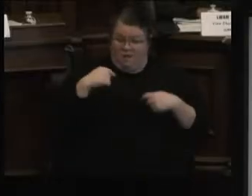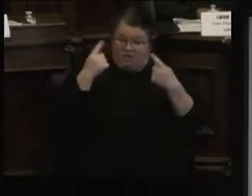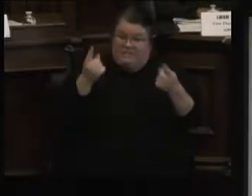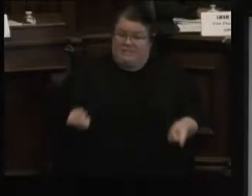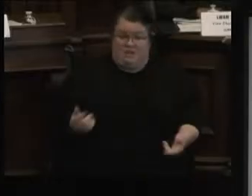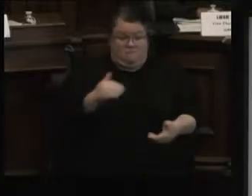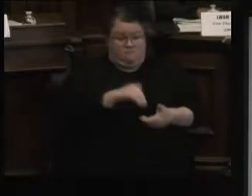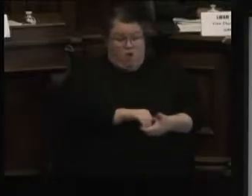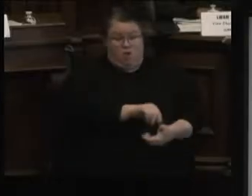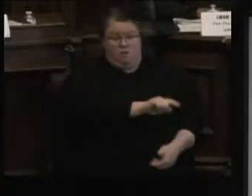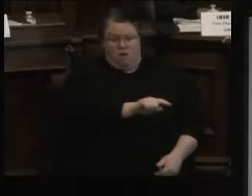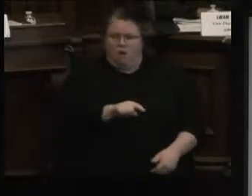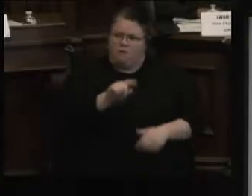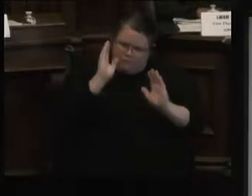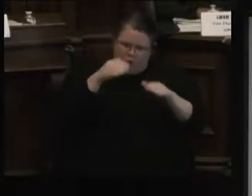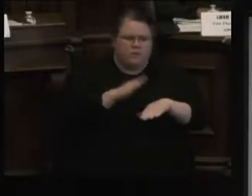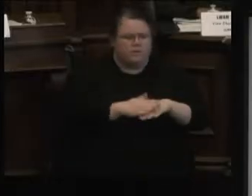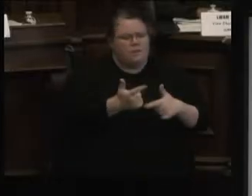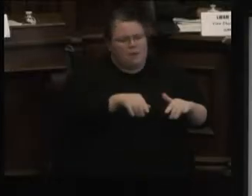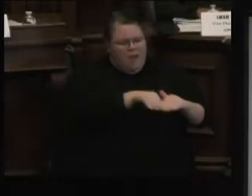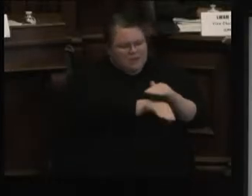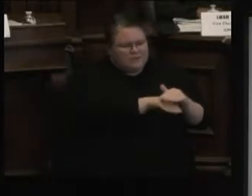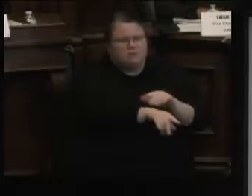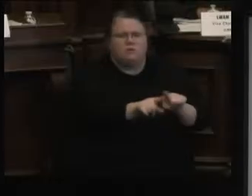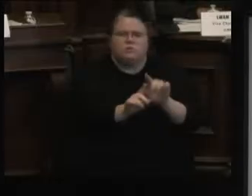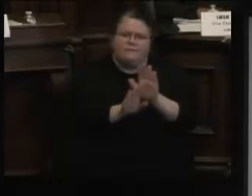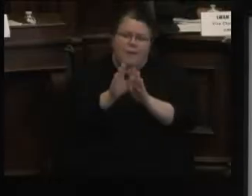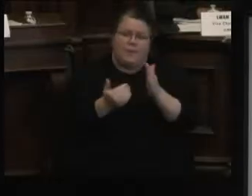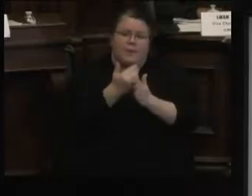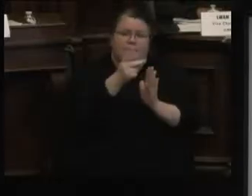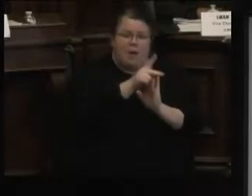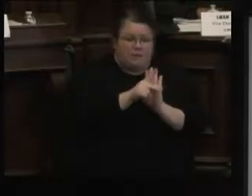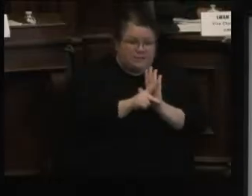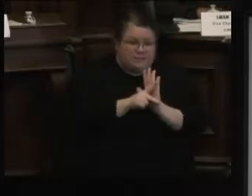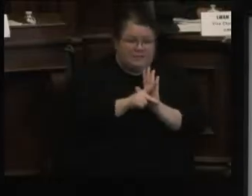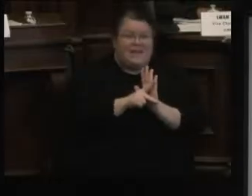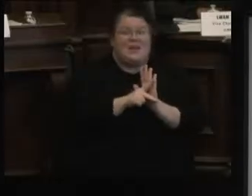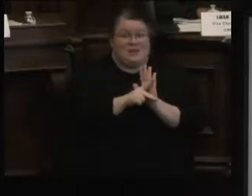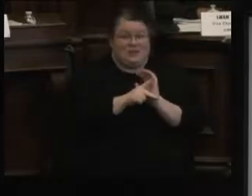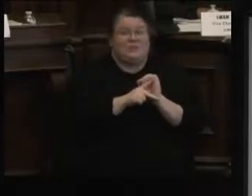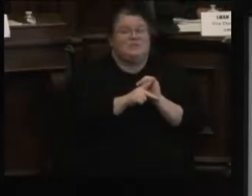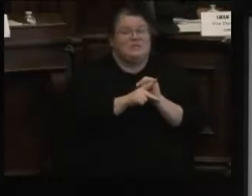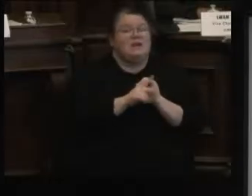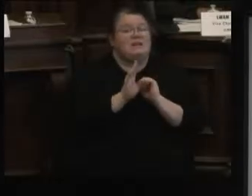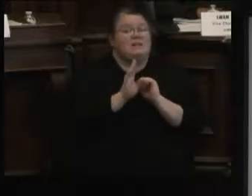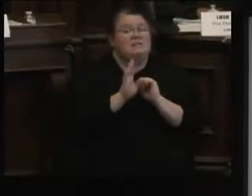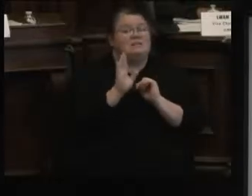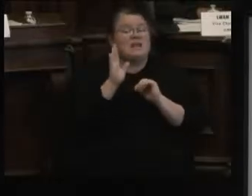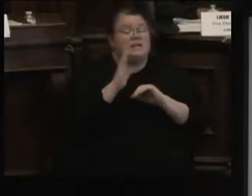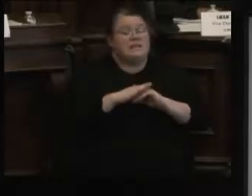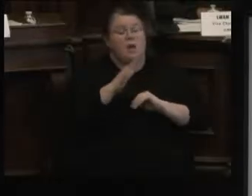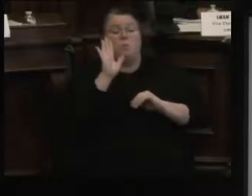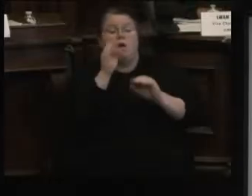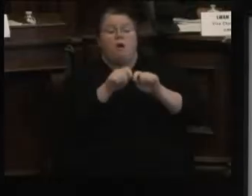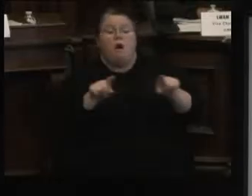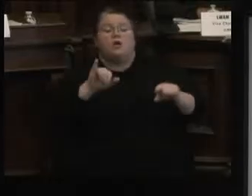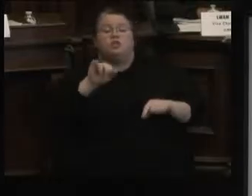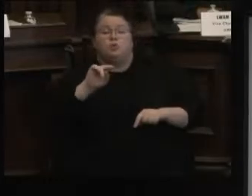Access Monroe County Language Access Coalition ever since then, working on language